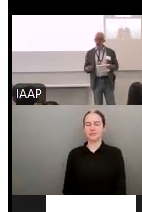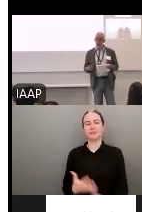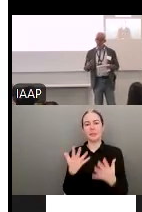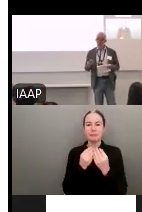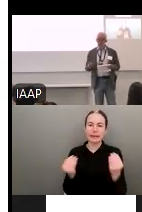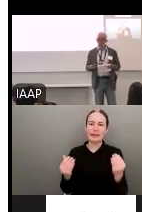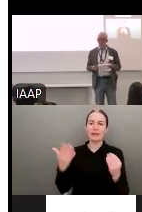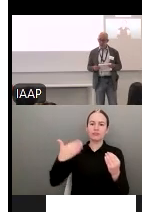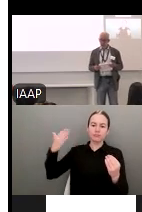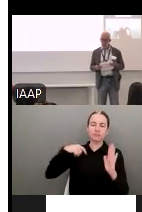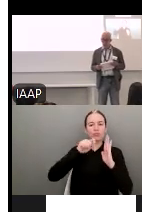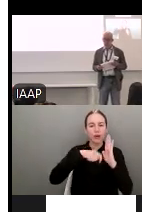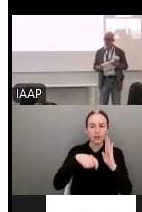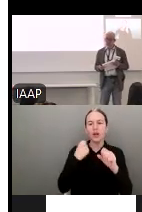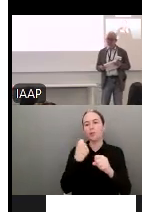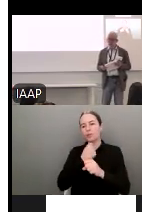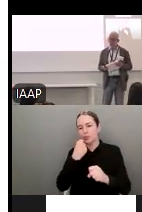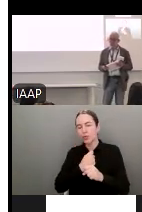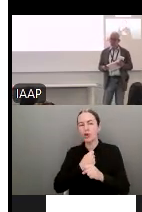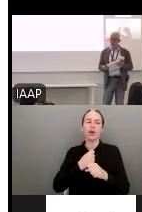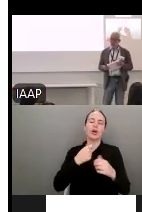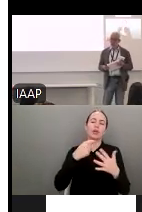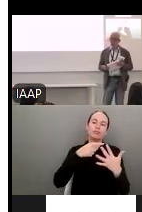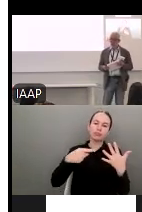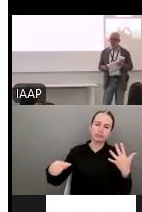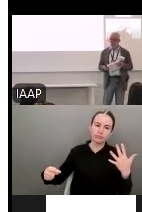One of the most notable milestones was in order to plan